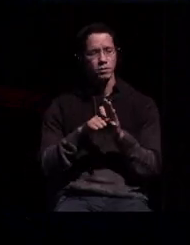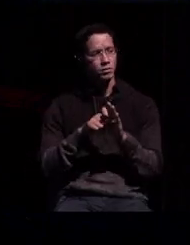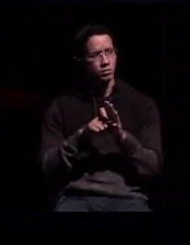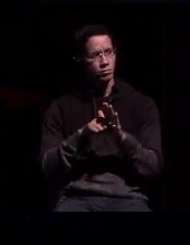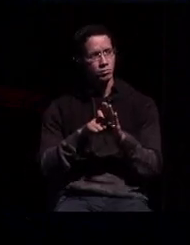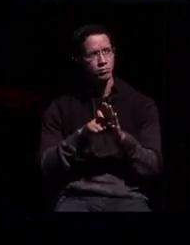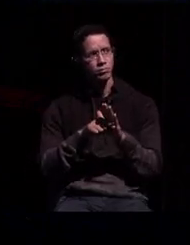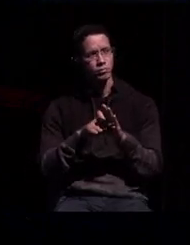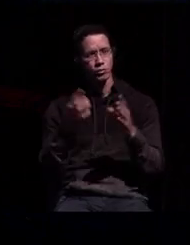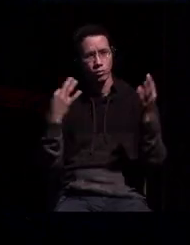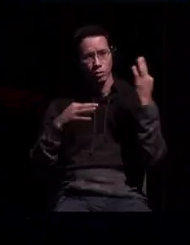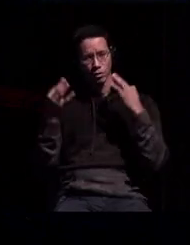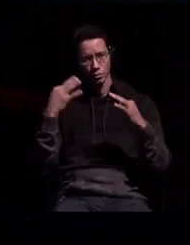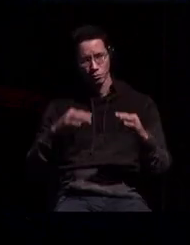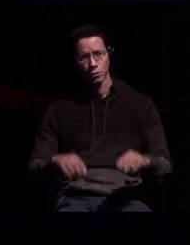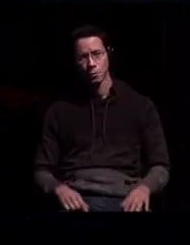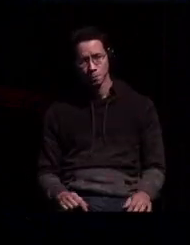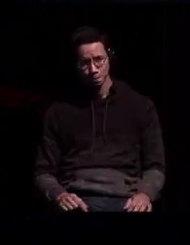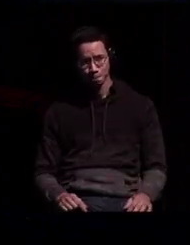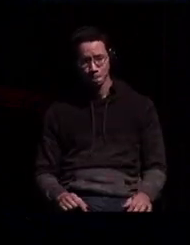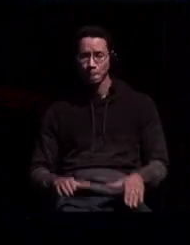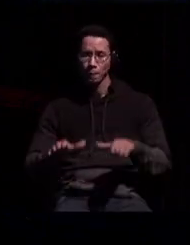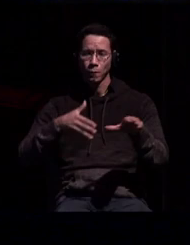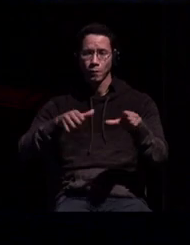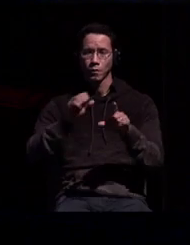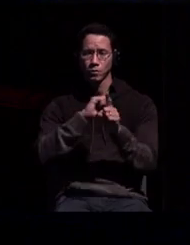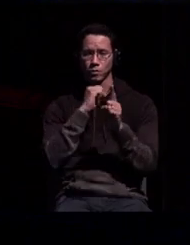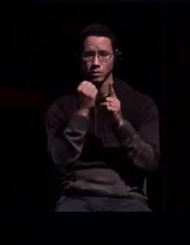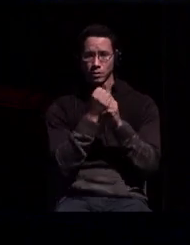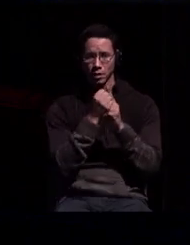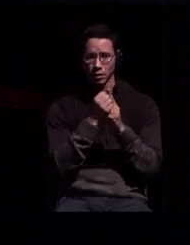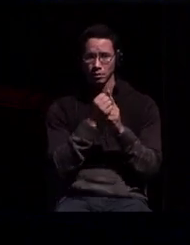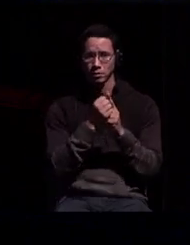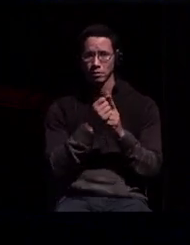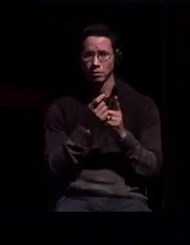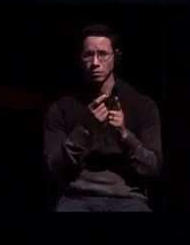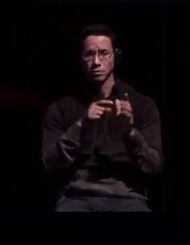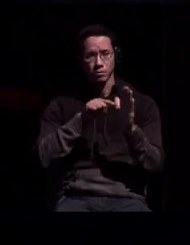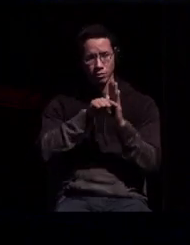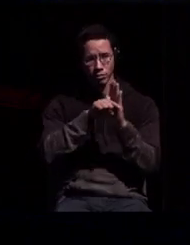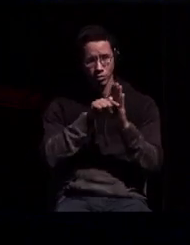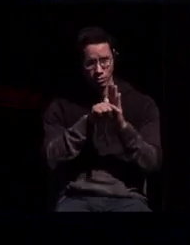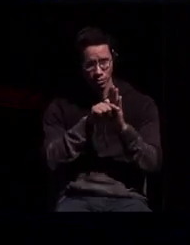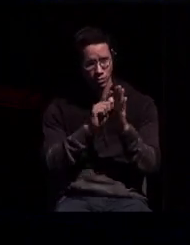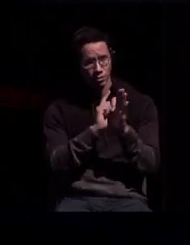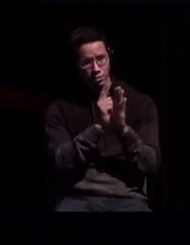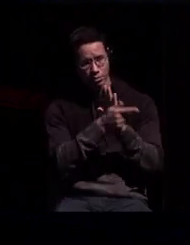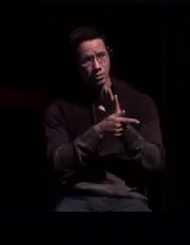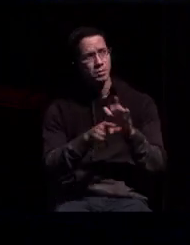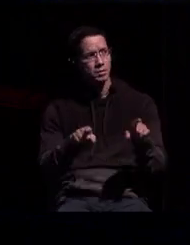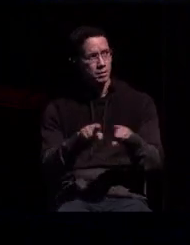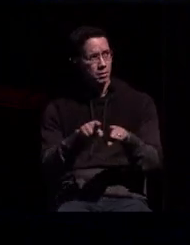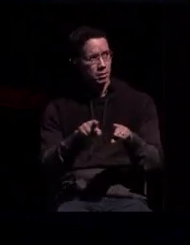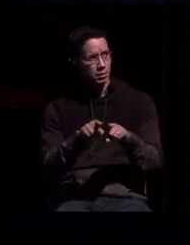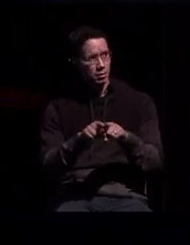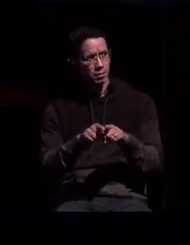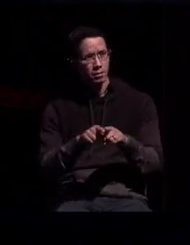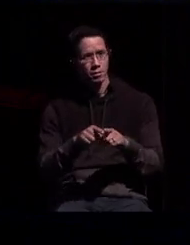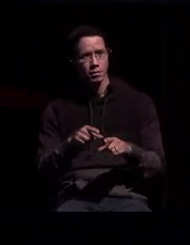even in those social movements critics of tourism gender analysis is not a priority.